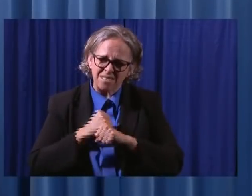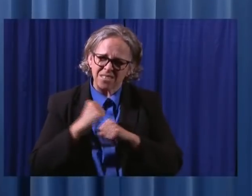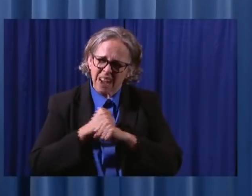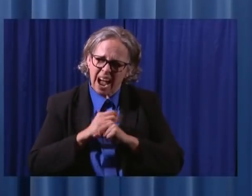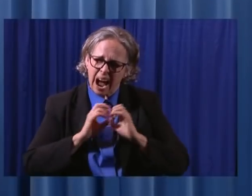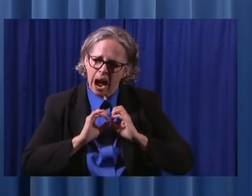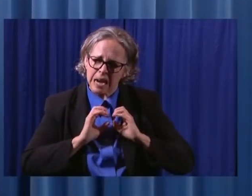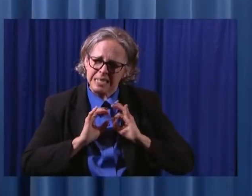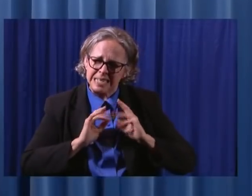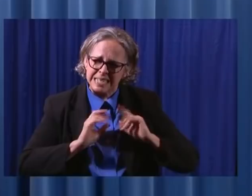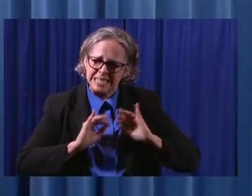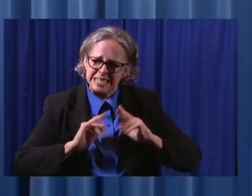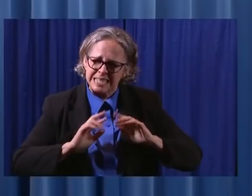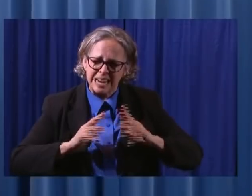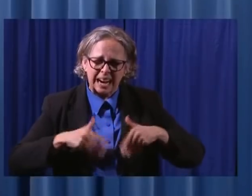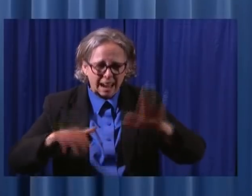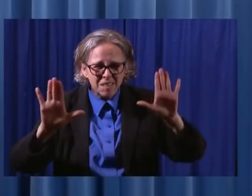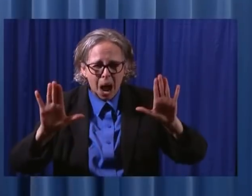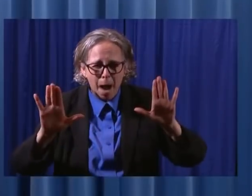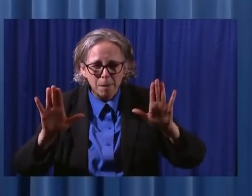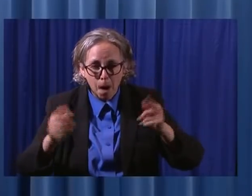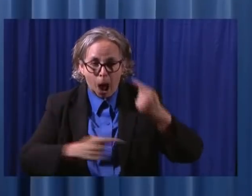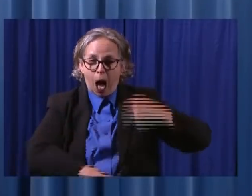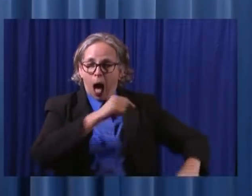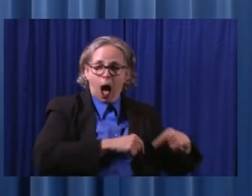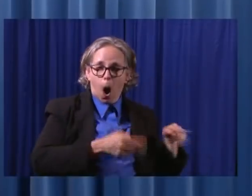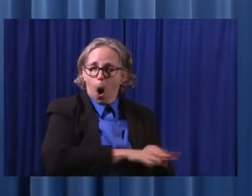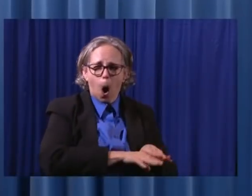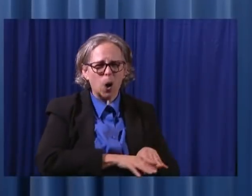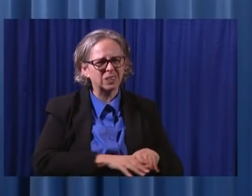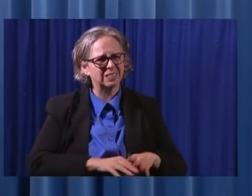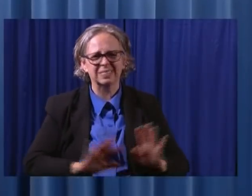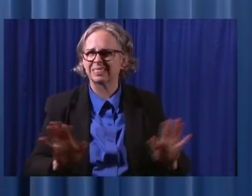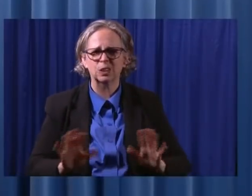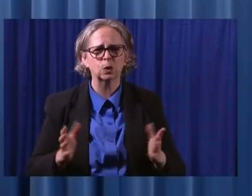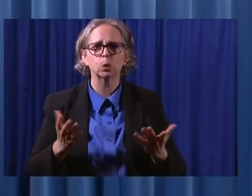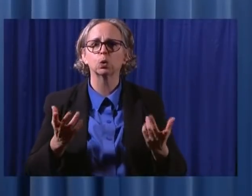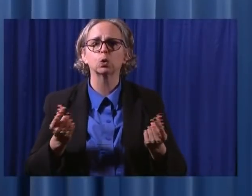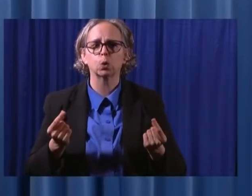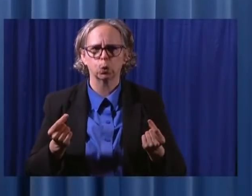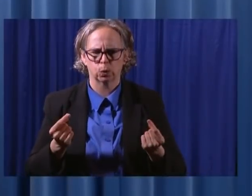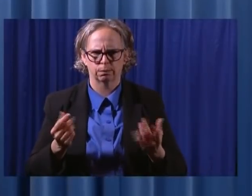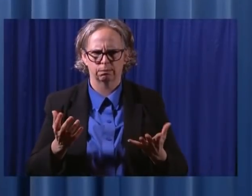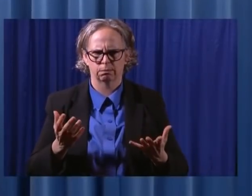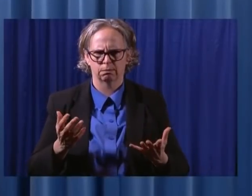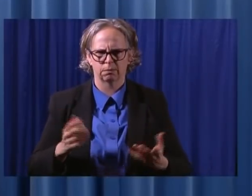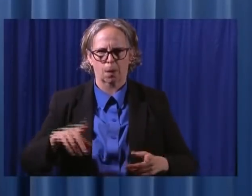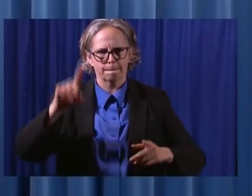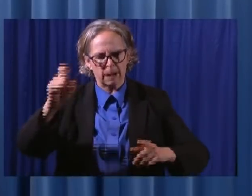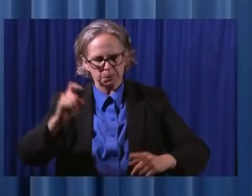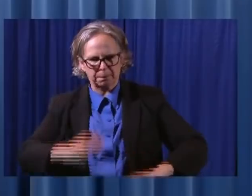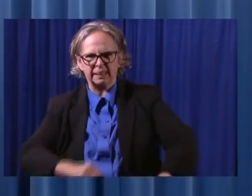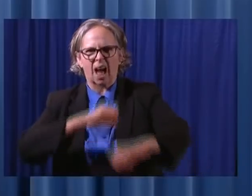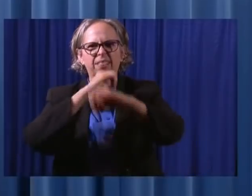WE CANNOT MOVE BACKWARDS. OHIOANS HAVE COME TOO FAR IN